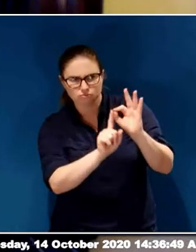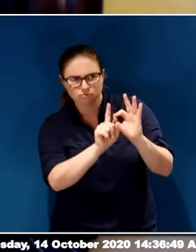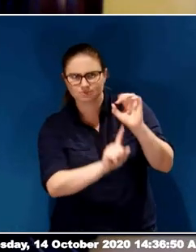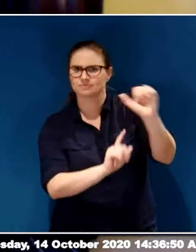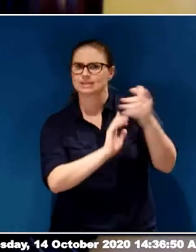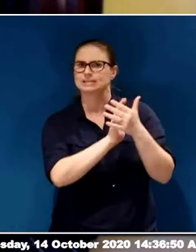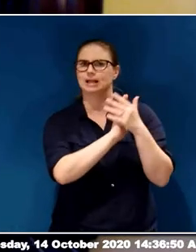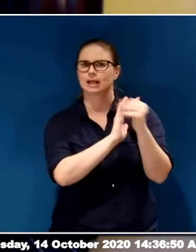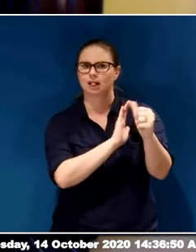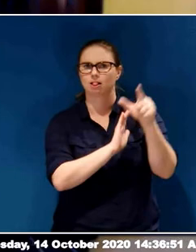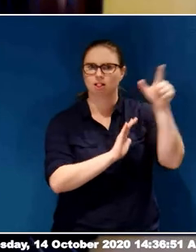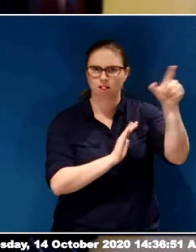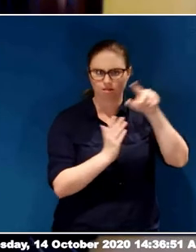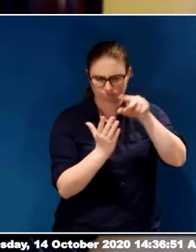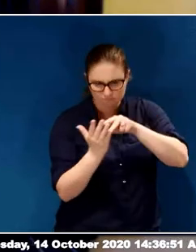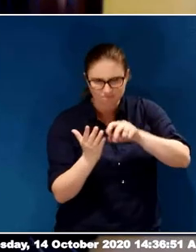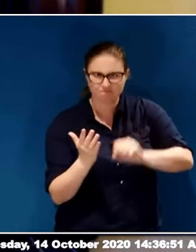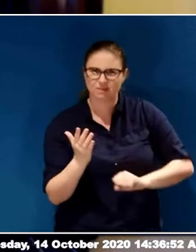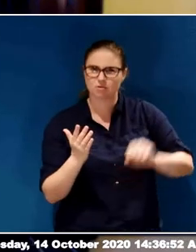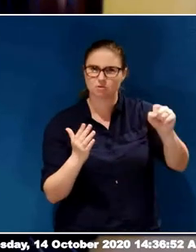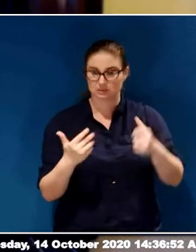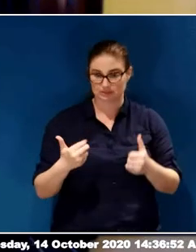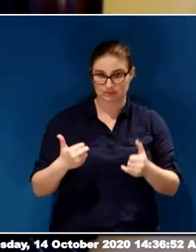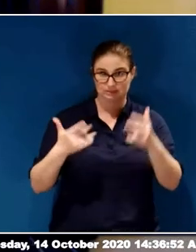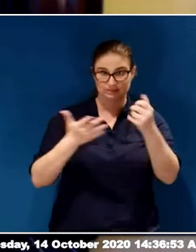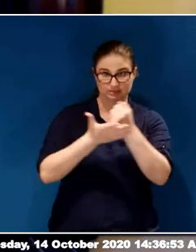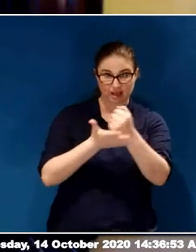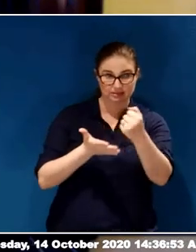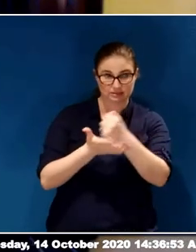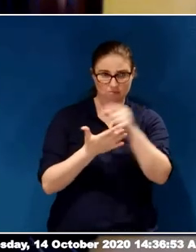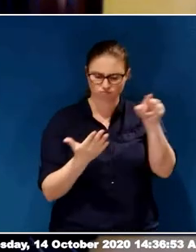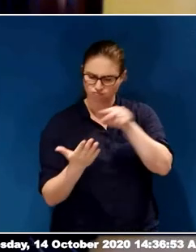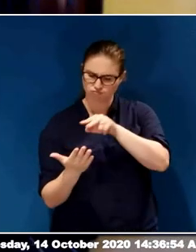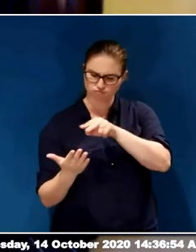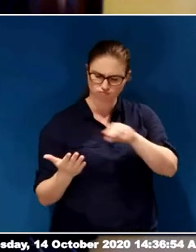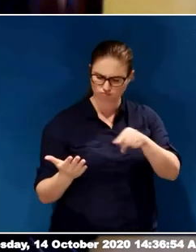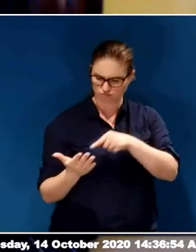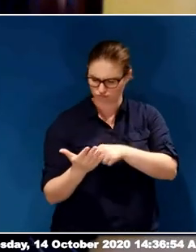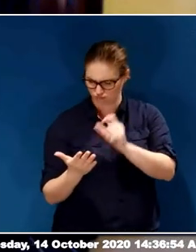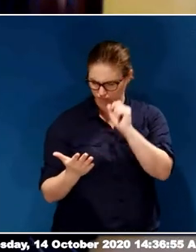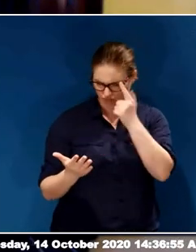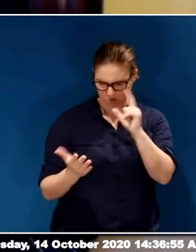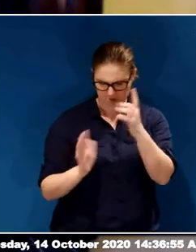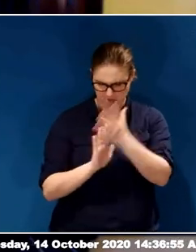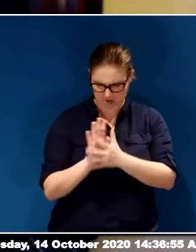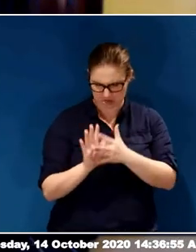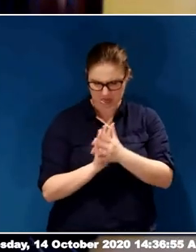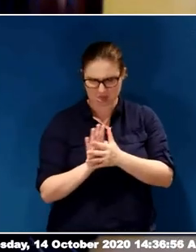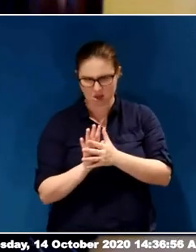how to use the funds available to them to the best of their ability to make a